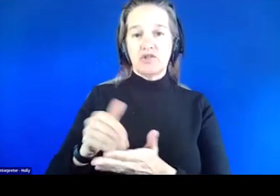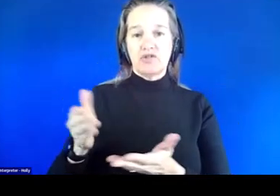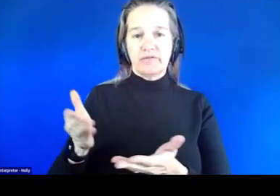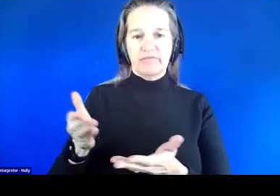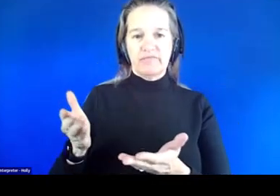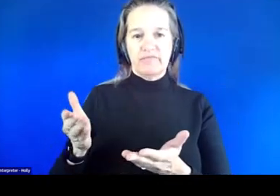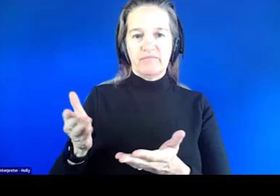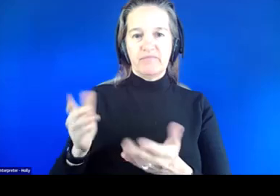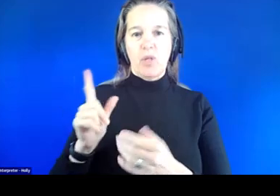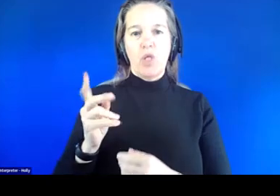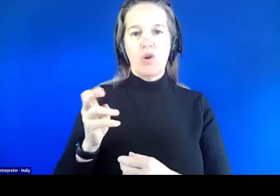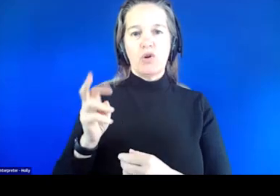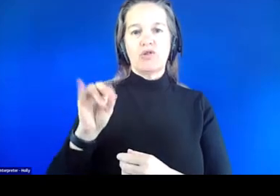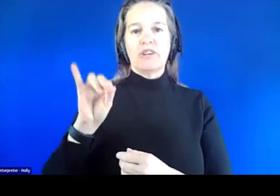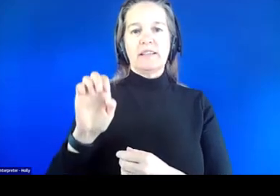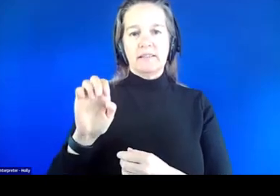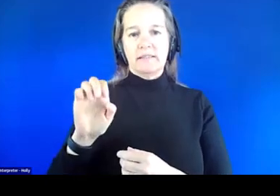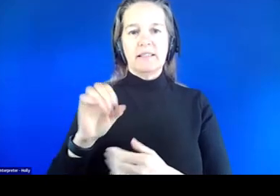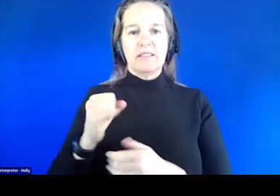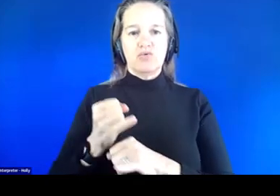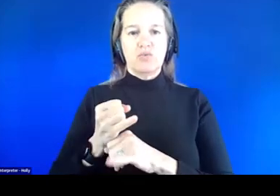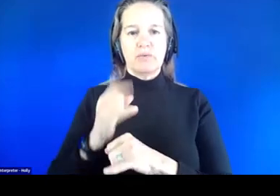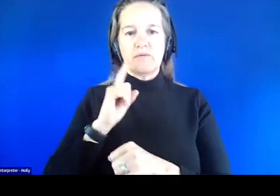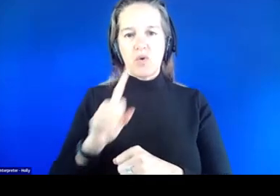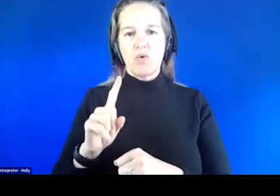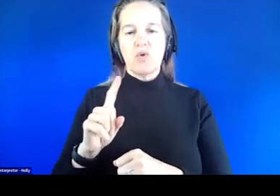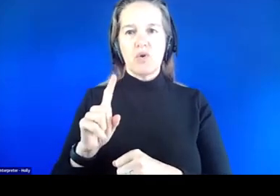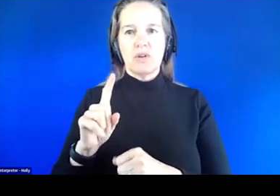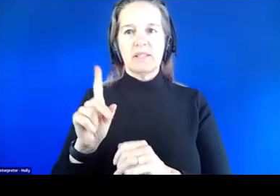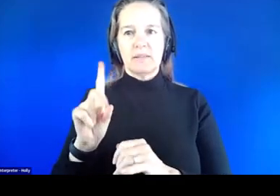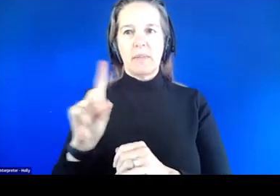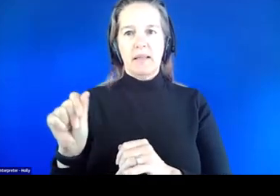Lurie Institute for Disability Policy at Brandeis